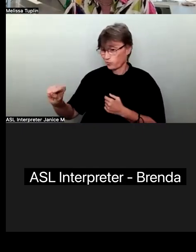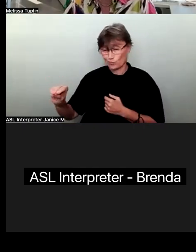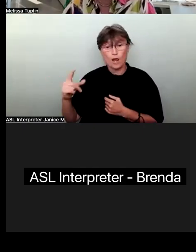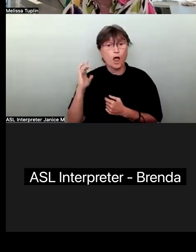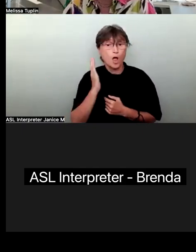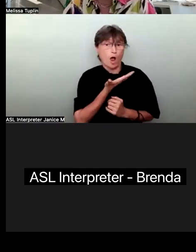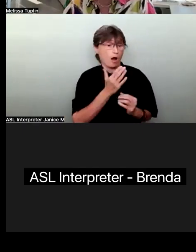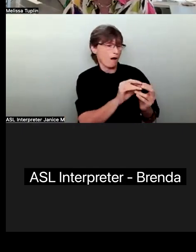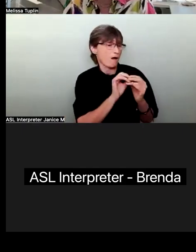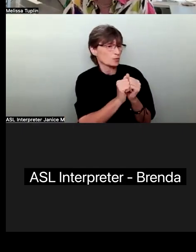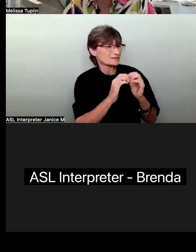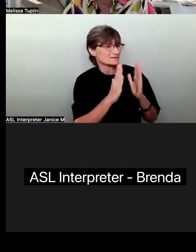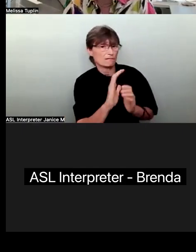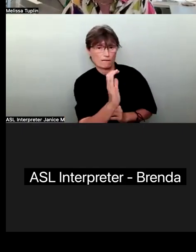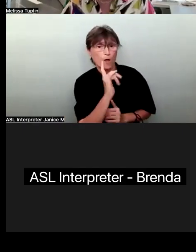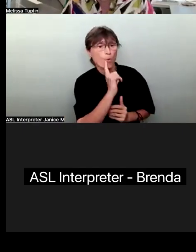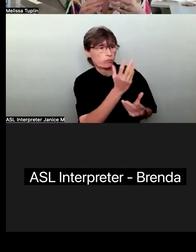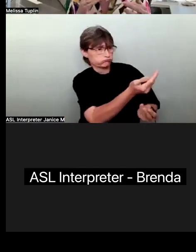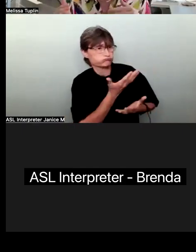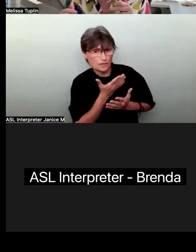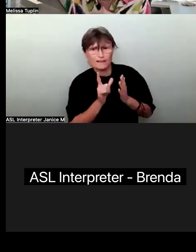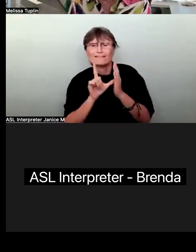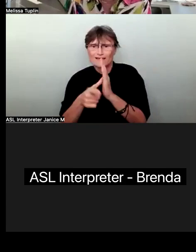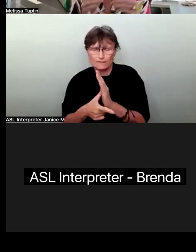incrementally scaling out changes also allows us